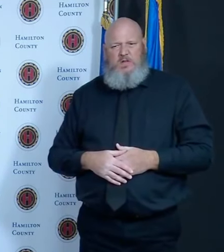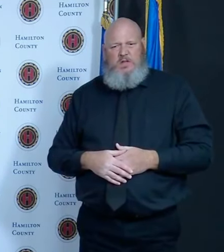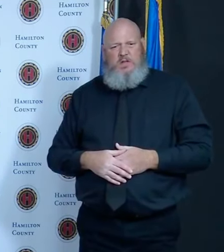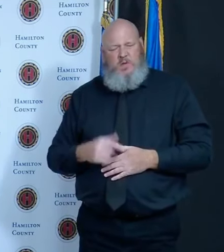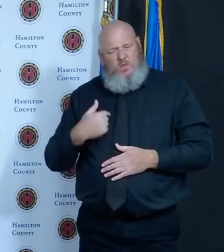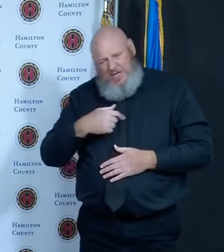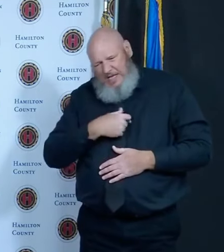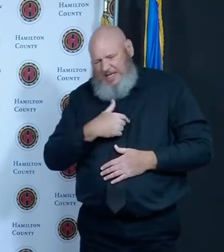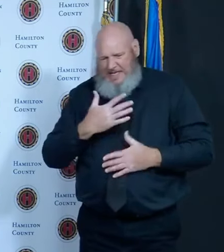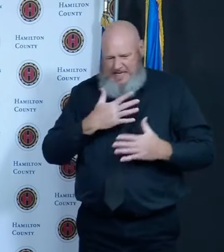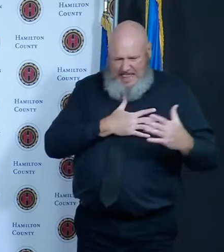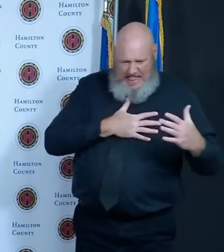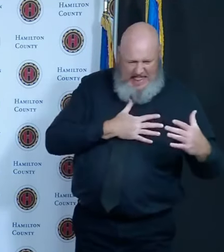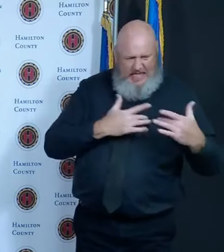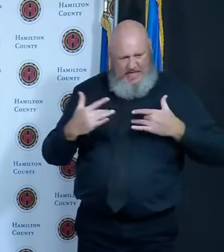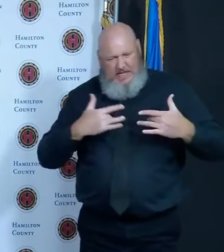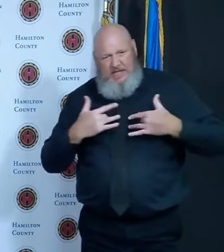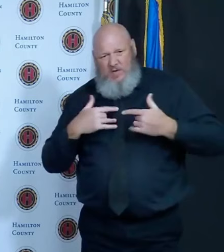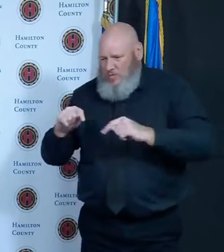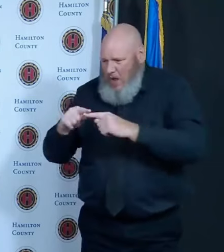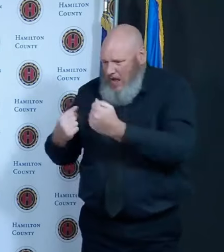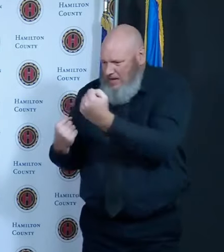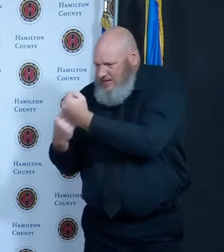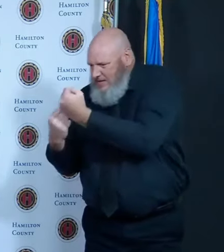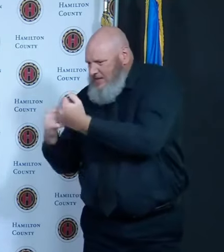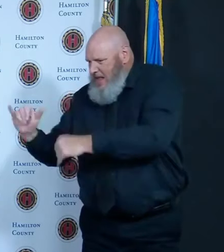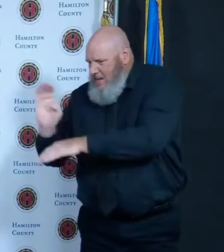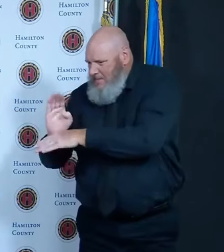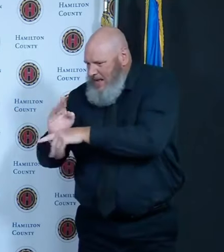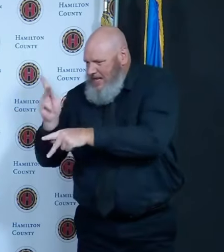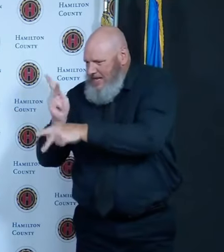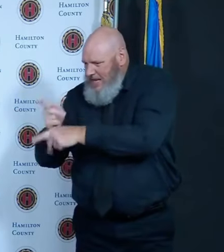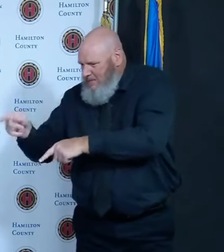and we are pulling out every stop we can to try to try to help that happen